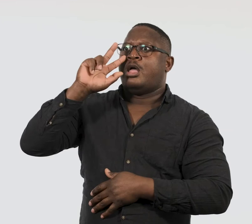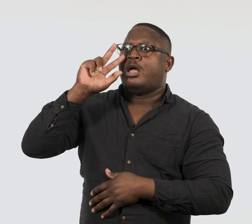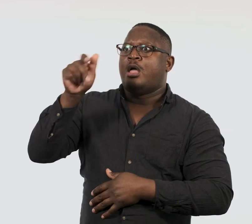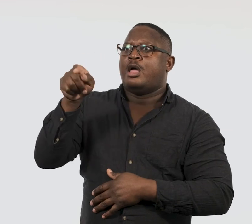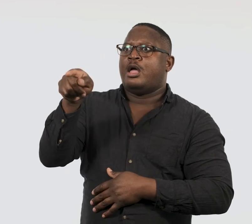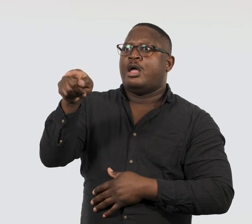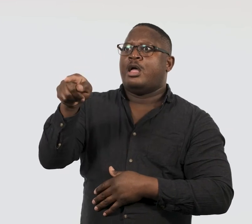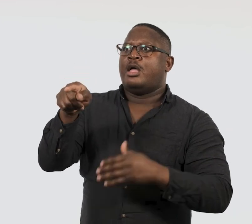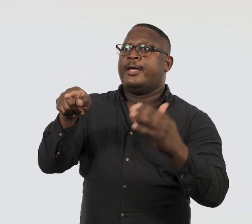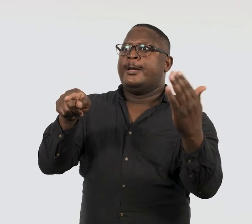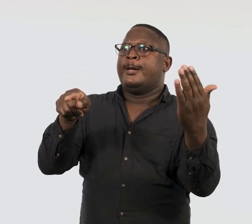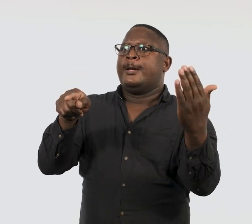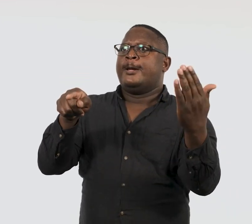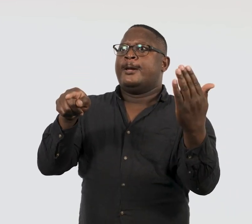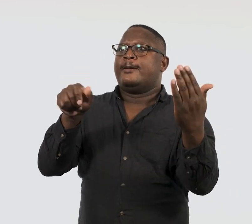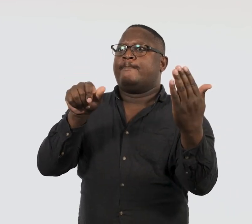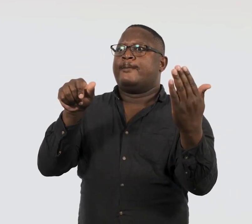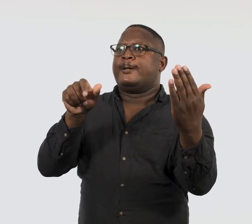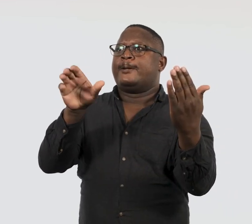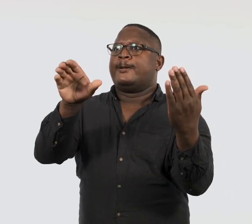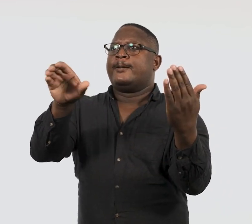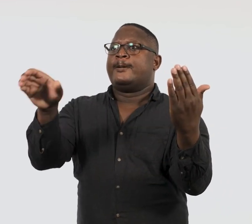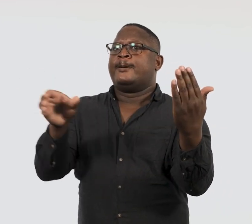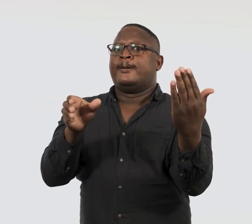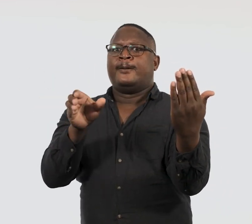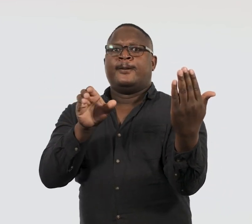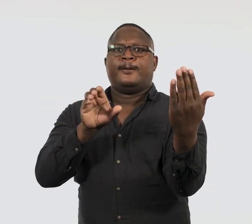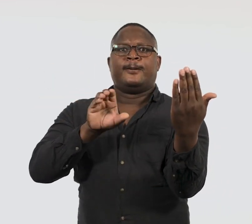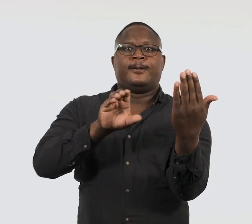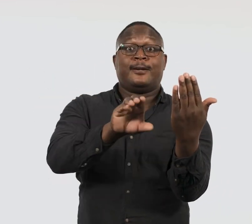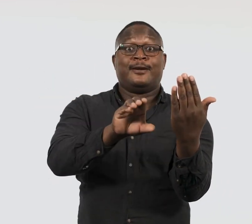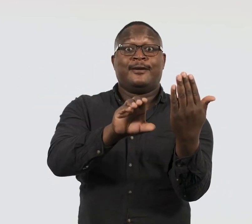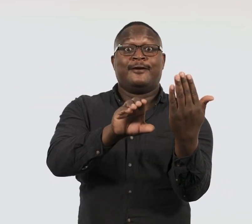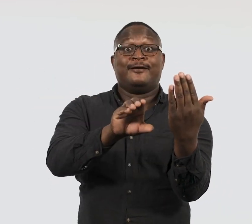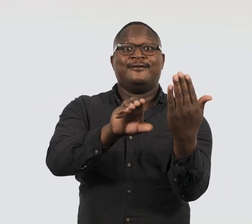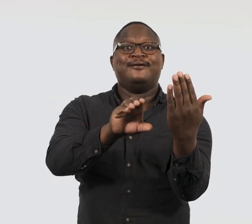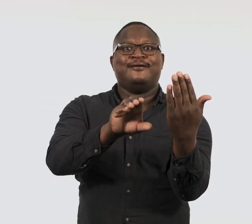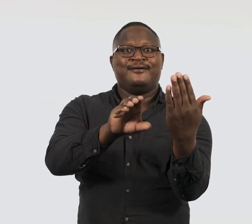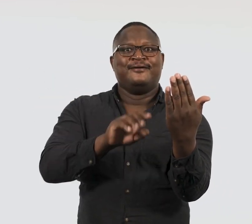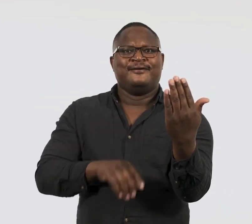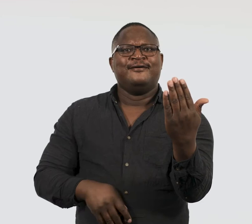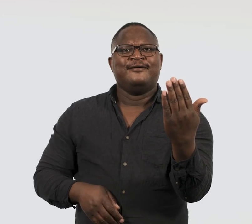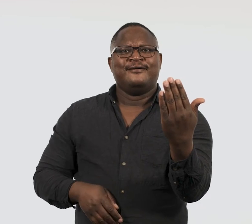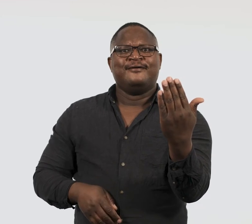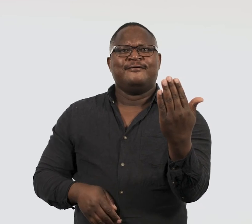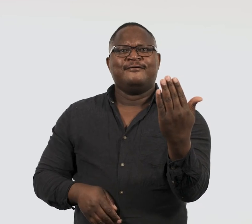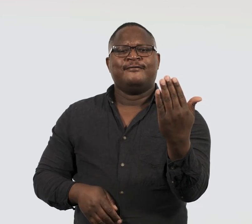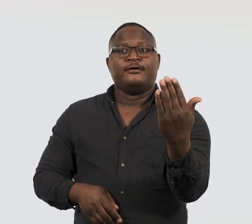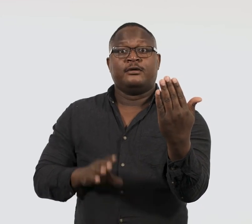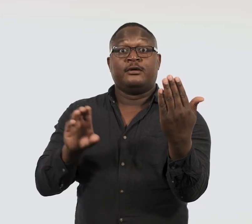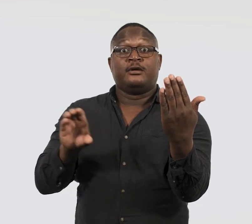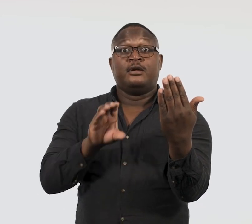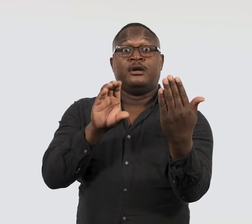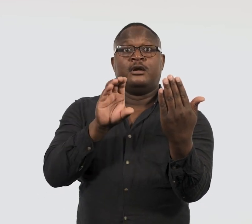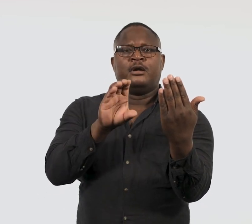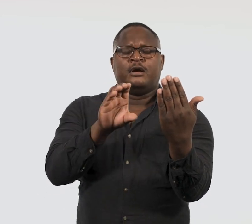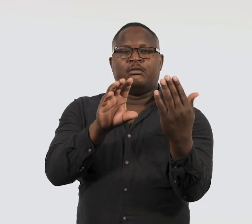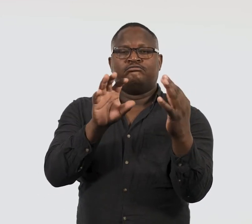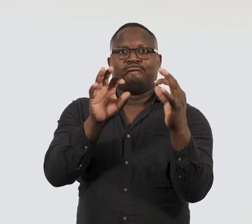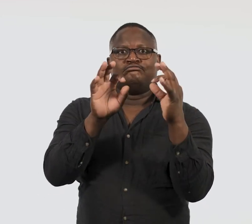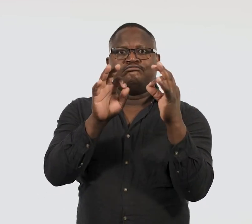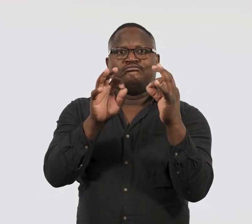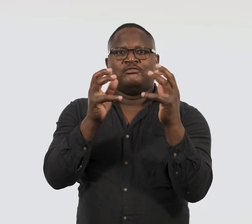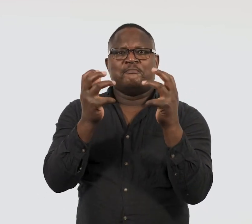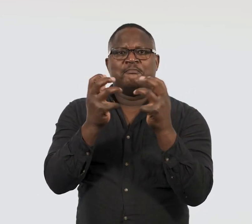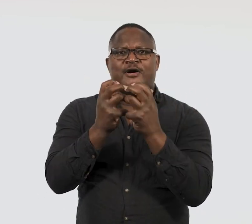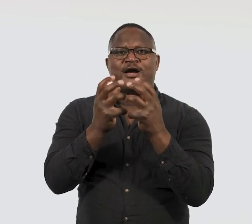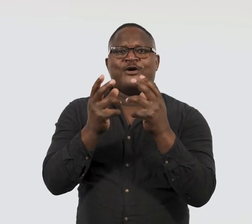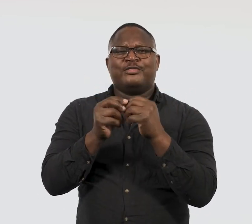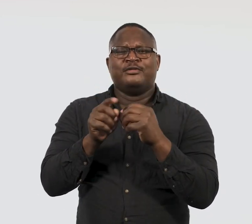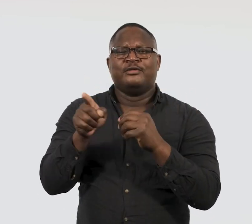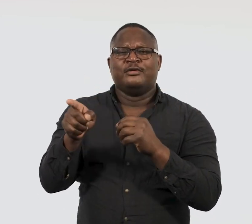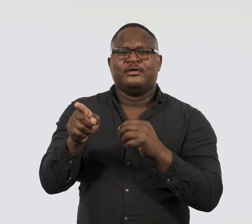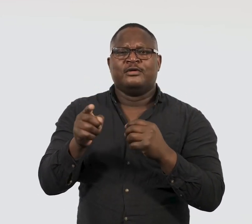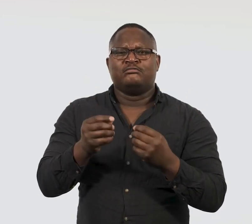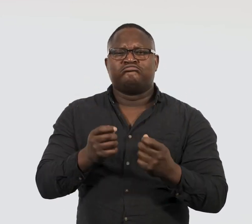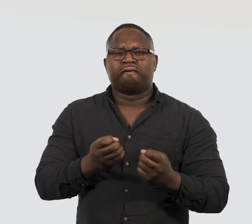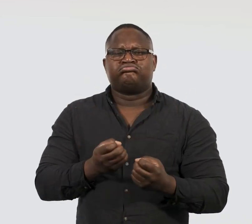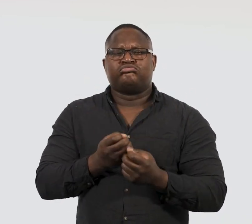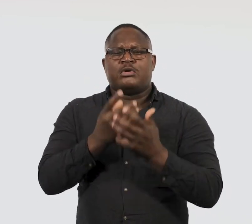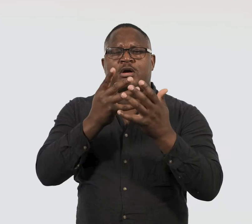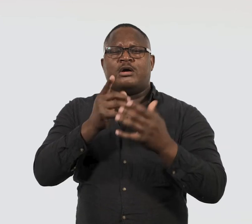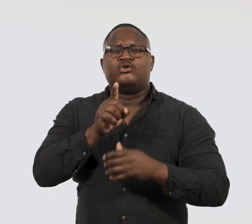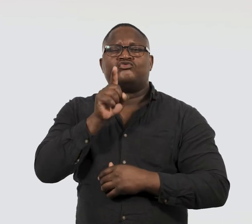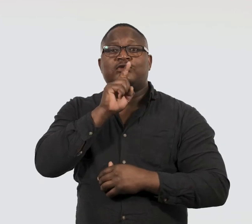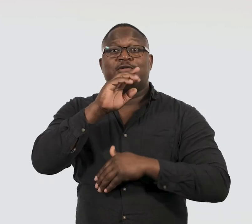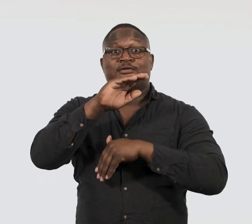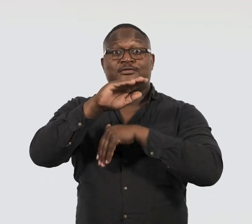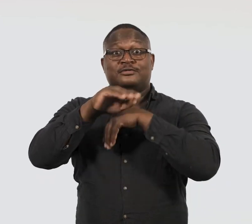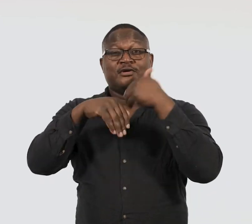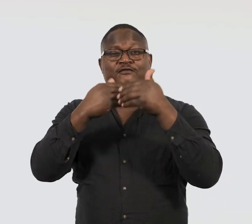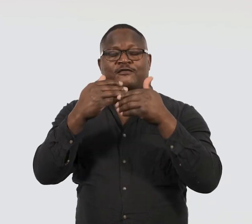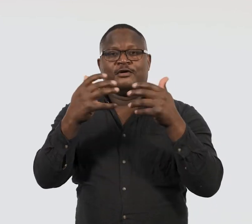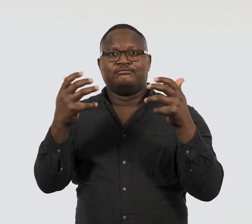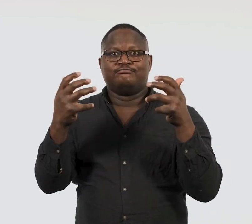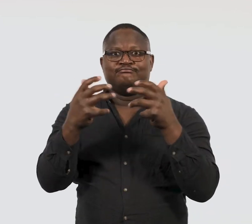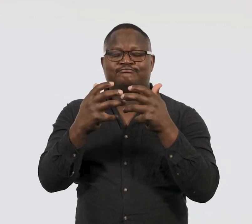proved more visually appealing, especially when coupled with his sitter’s bright red scarf.